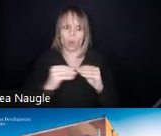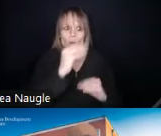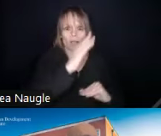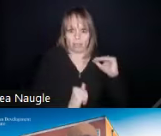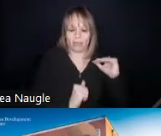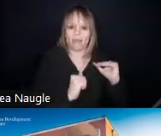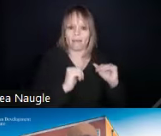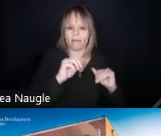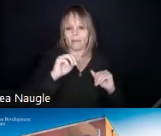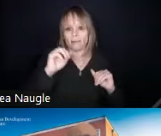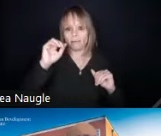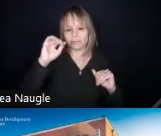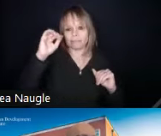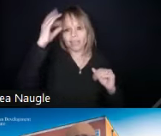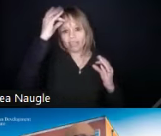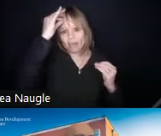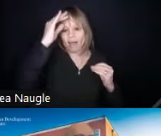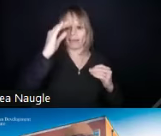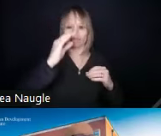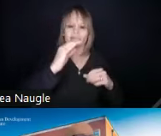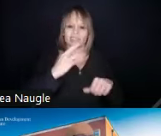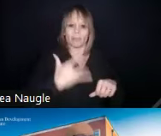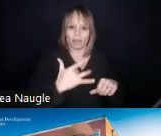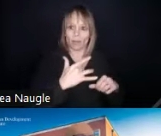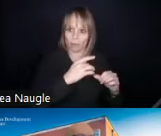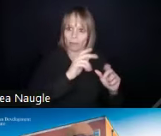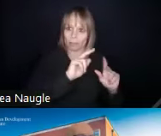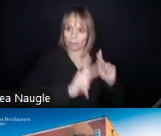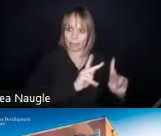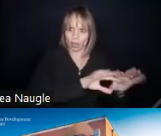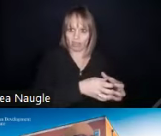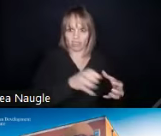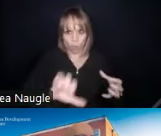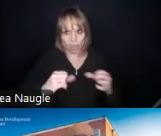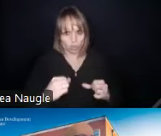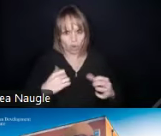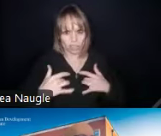uh population without disabilities. So, that's a real concern. Turns out that for self-defense techniques, striking